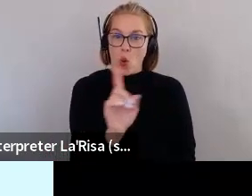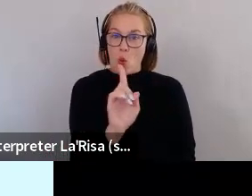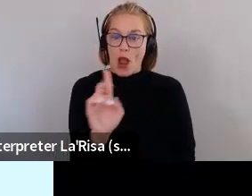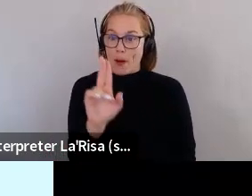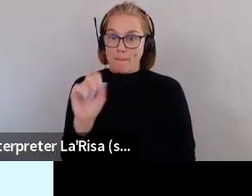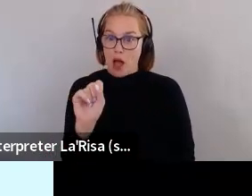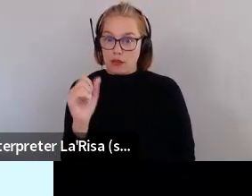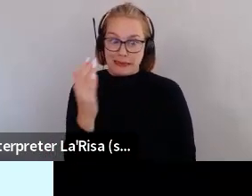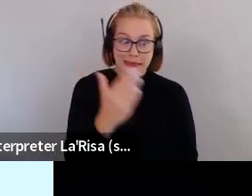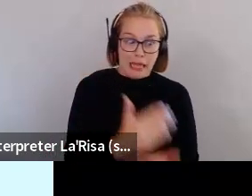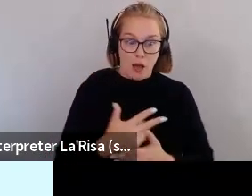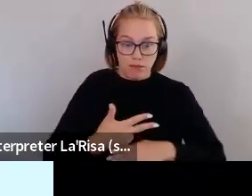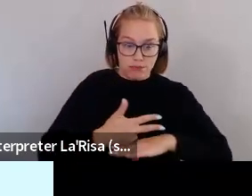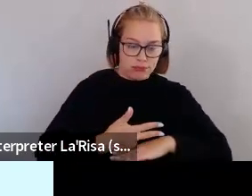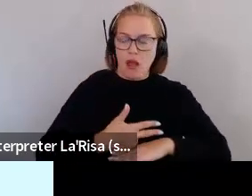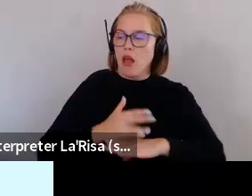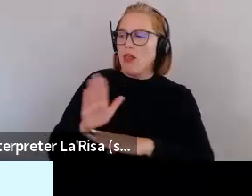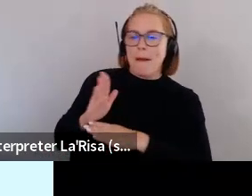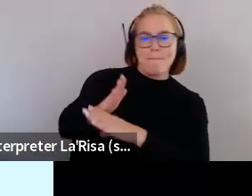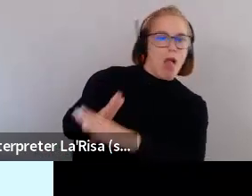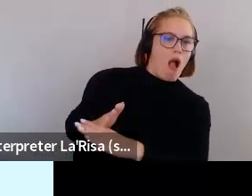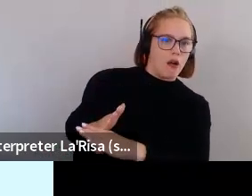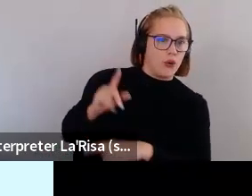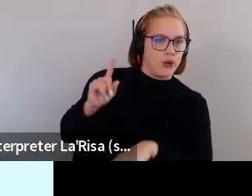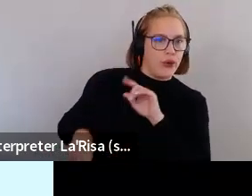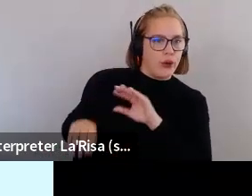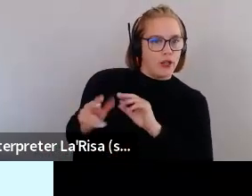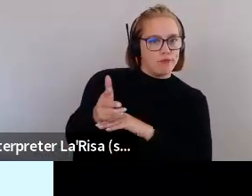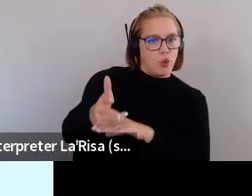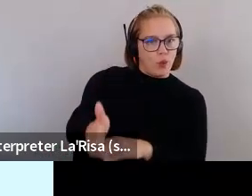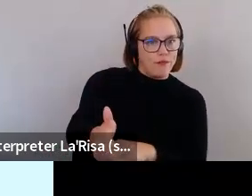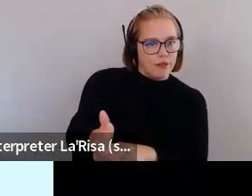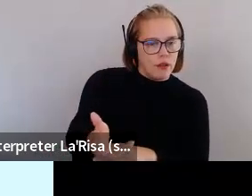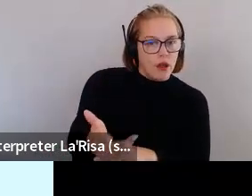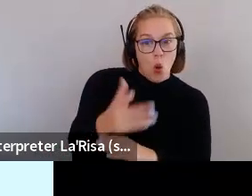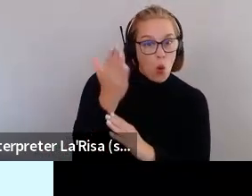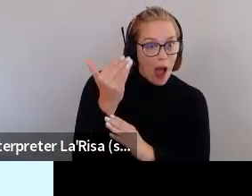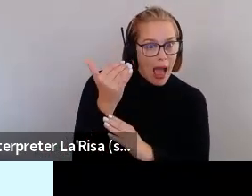gang of 19, which was 19 -- a blocked streets in Denver, Colorado. They